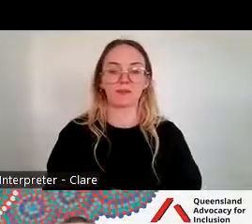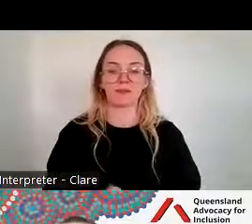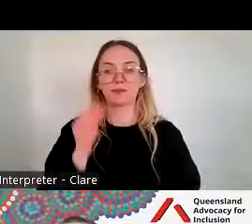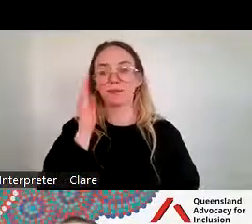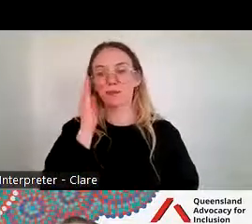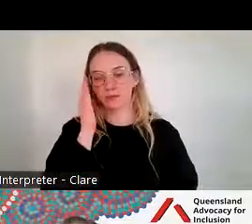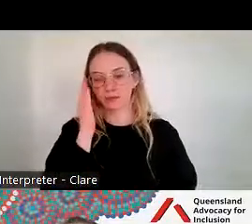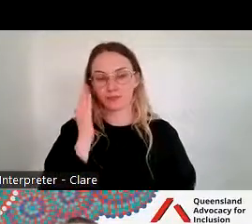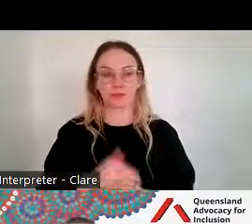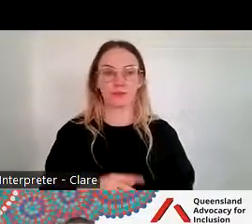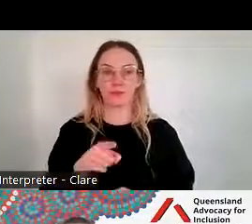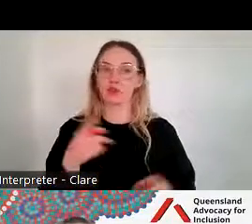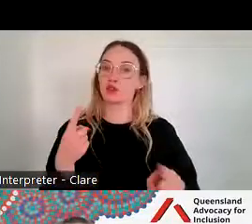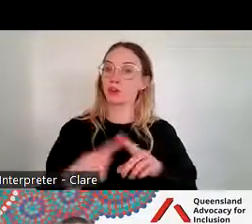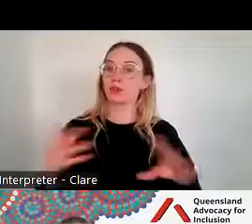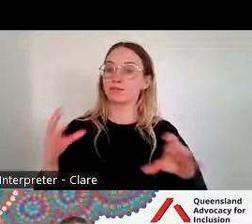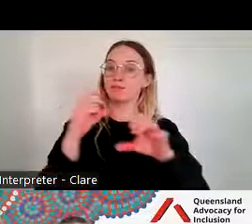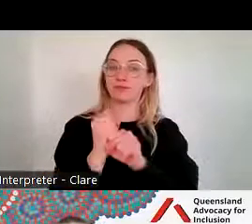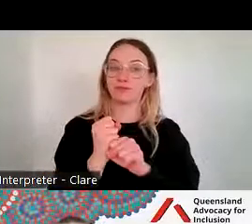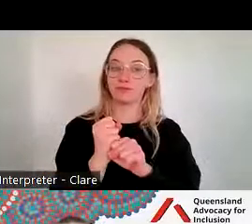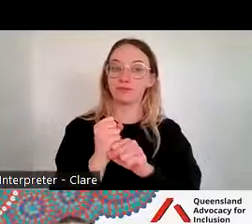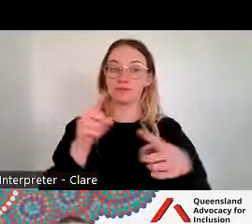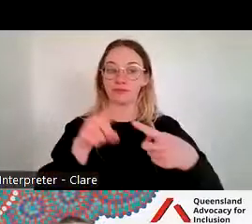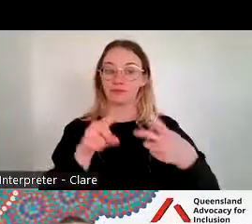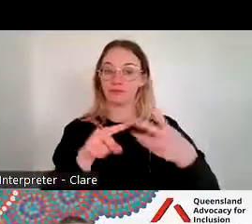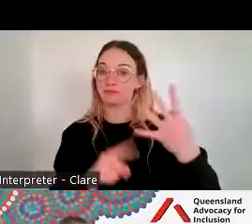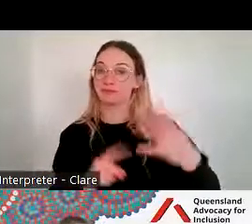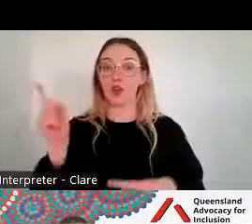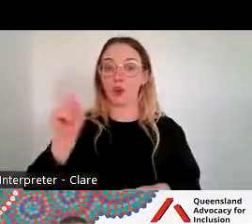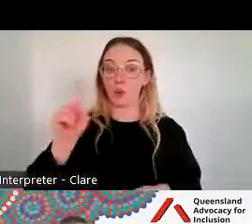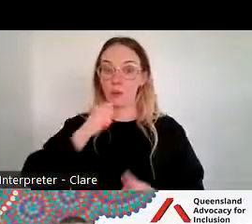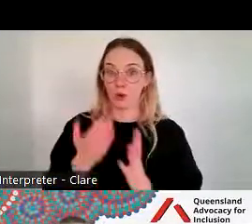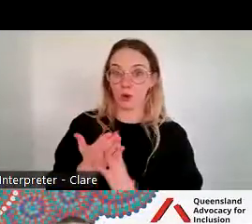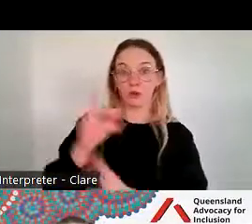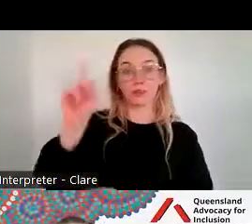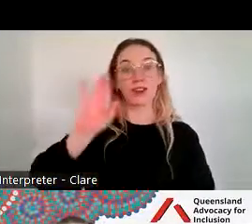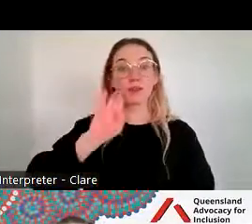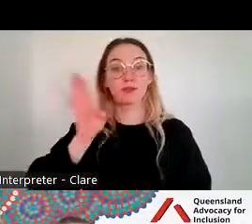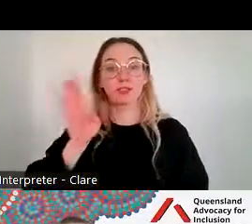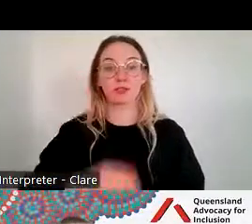This is a quick overview of today's presentation that we will be discussing. As Steve mentioned,